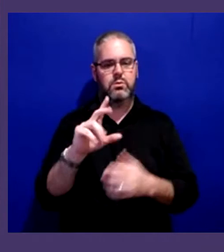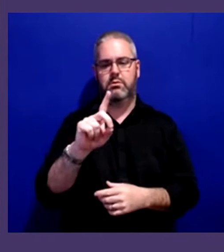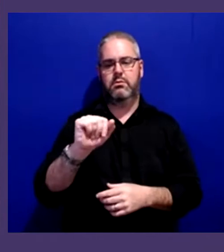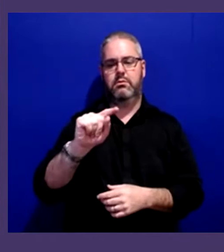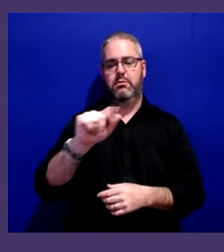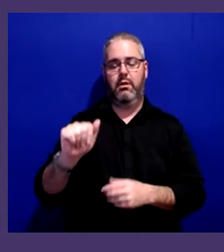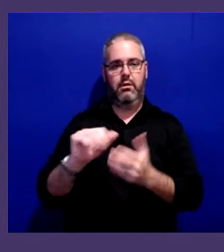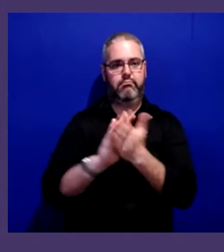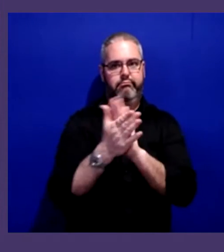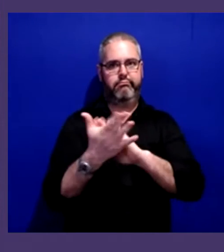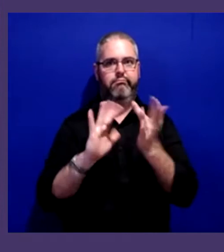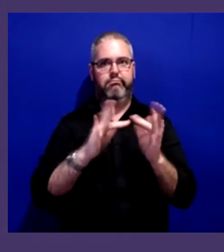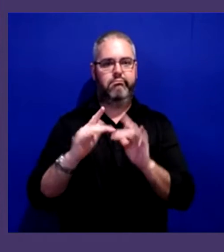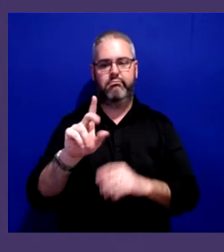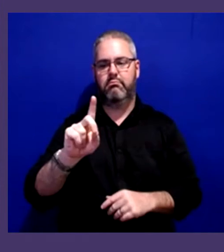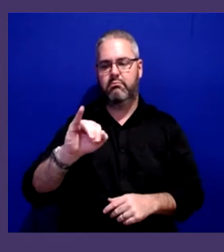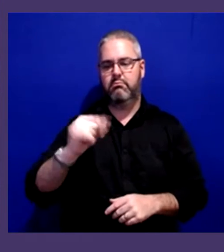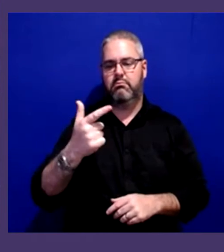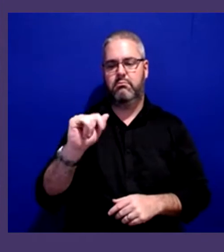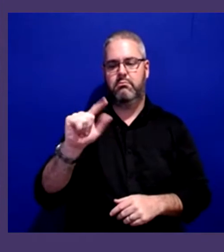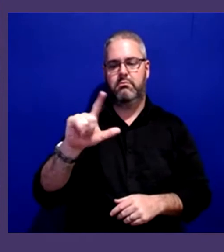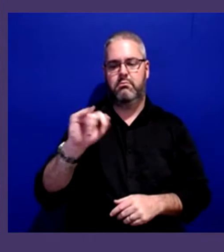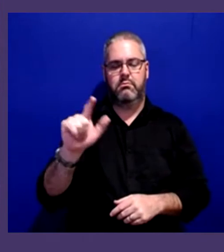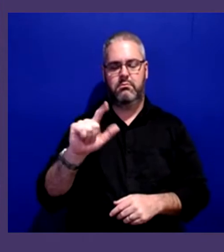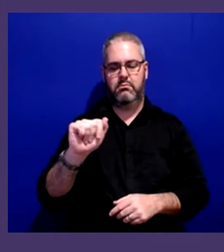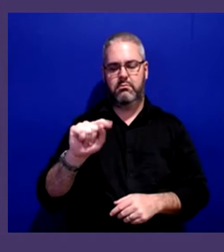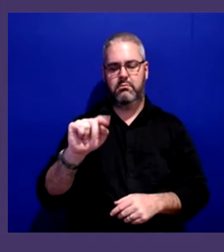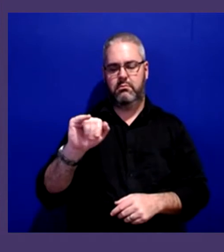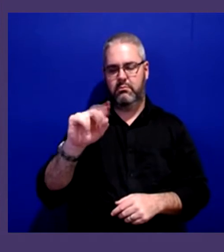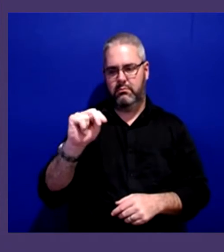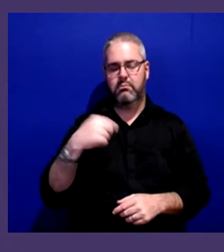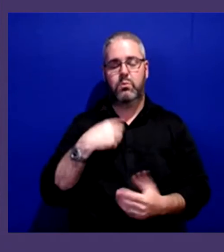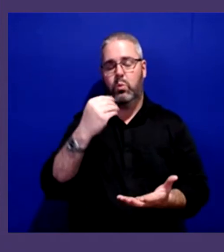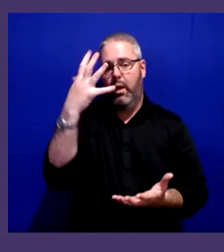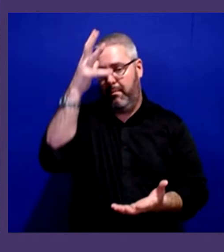I am a white male, my pronouns are he, him.